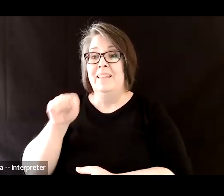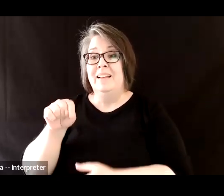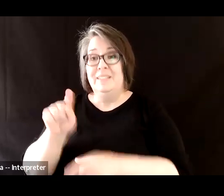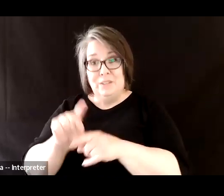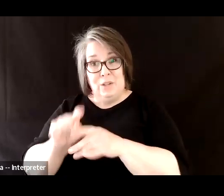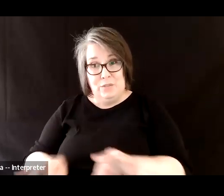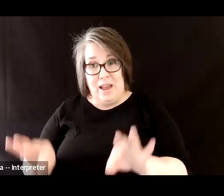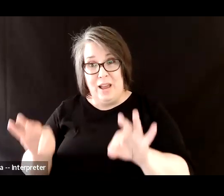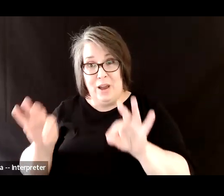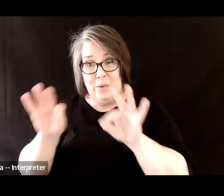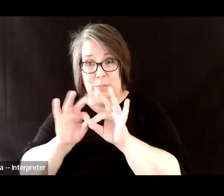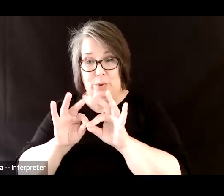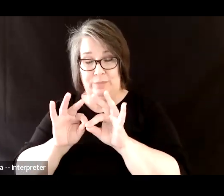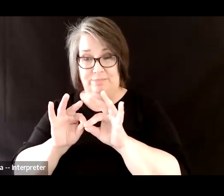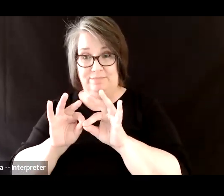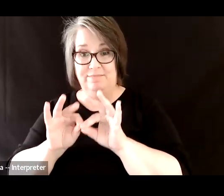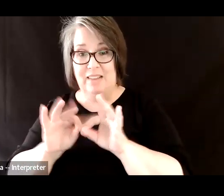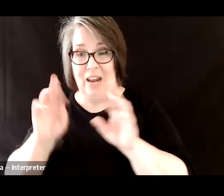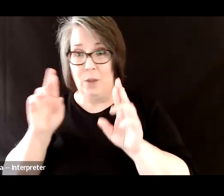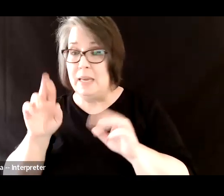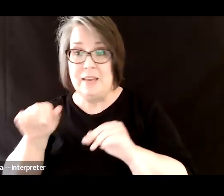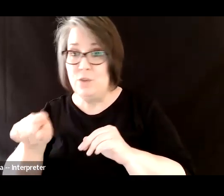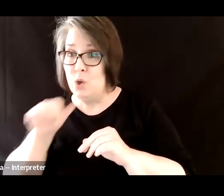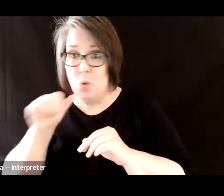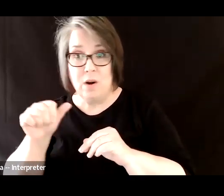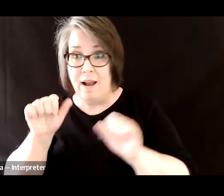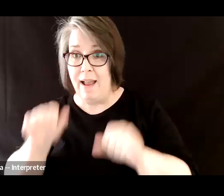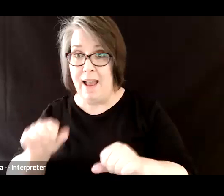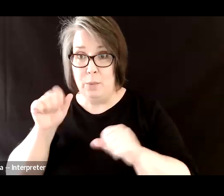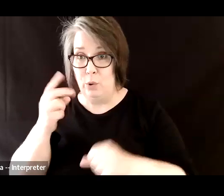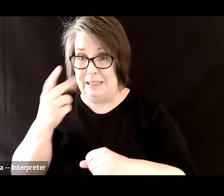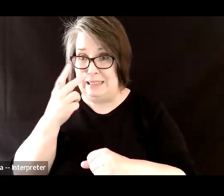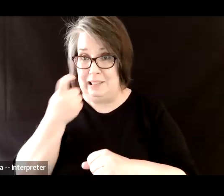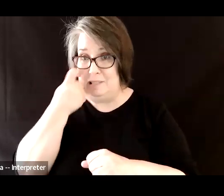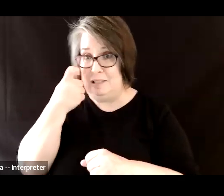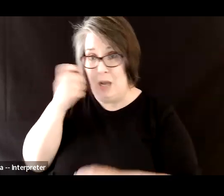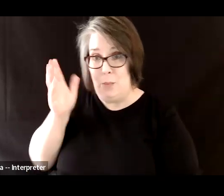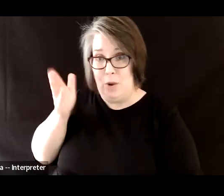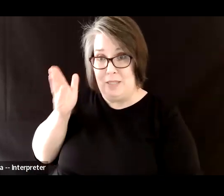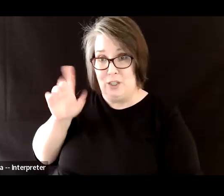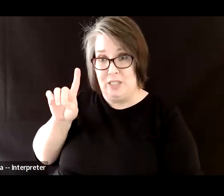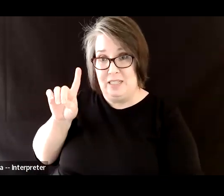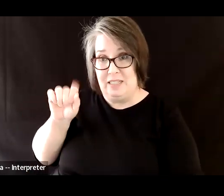hope if you all have -- were not able to watch the fielder's presentation just before it catch the recording because she